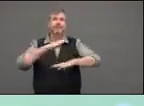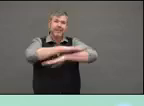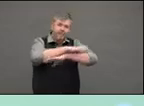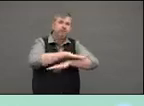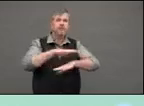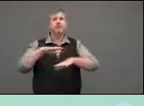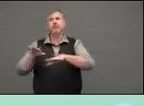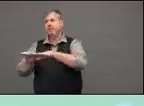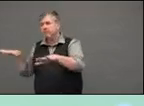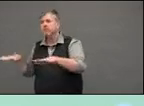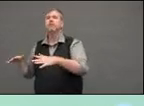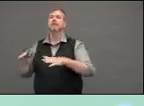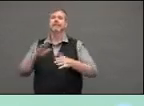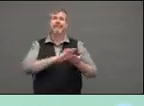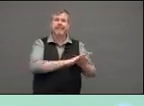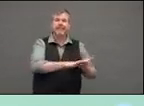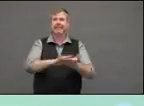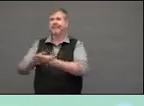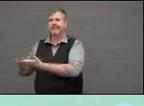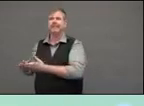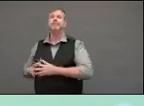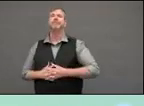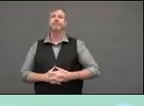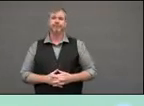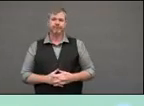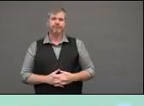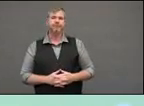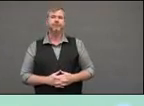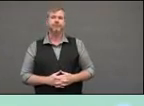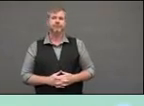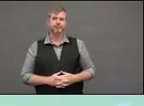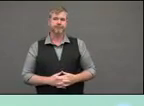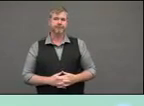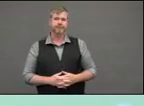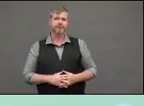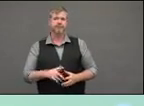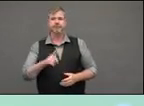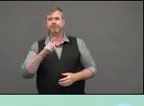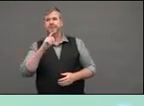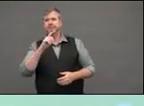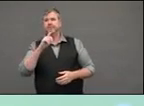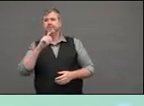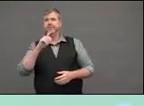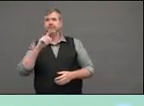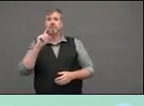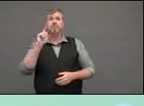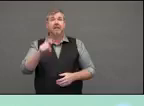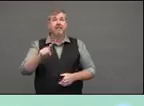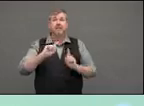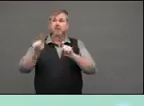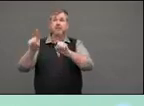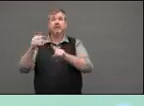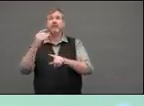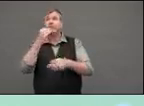if you don't need to go to the grocery store 20 times a week just don't do it you know some of us may